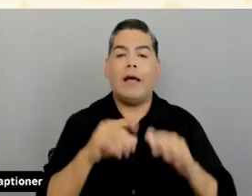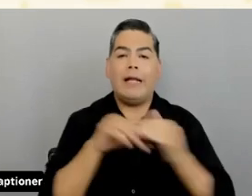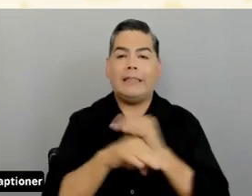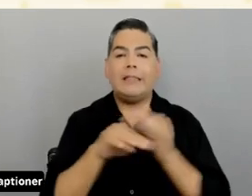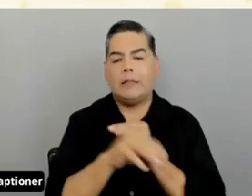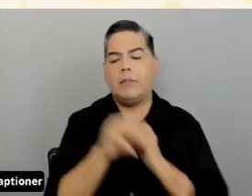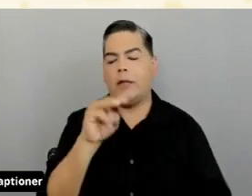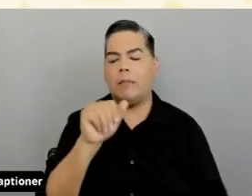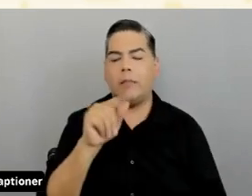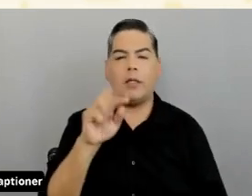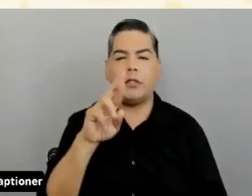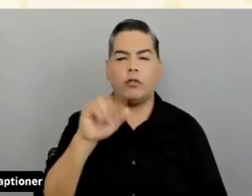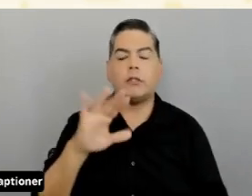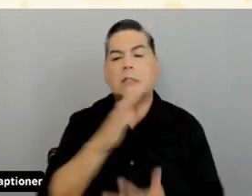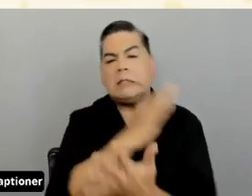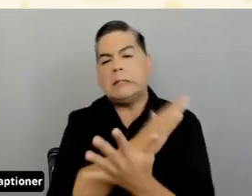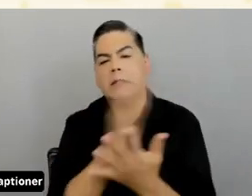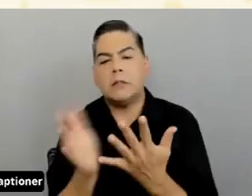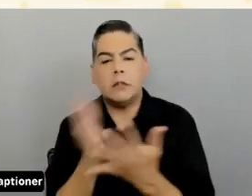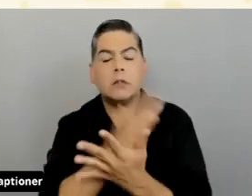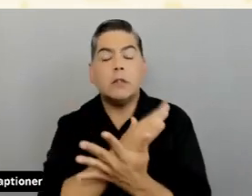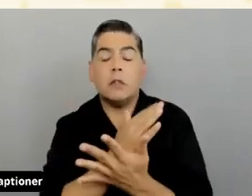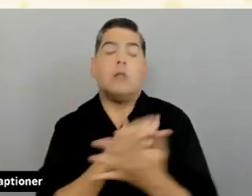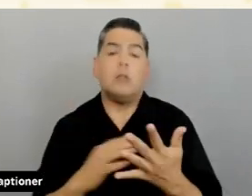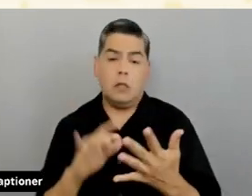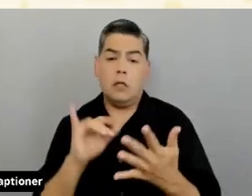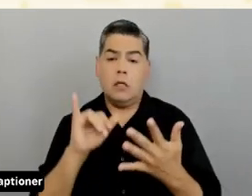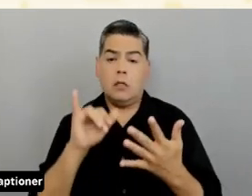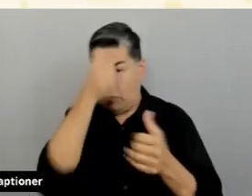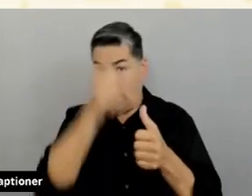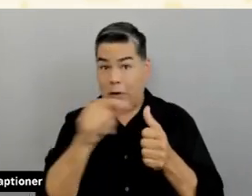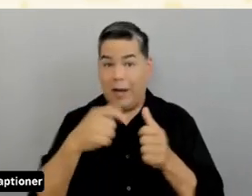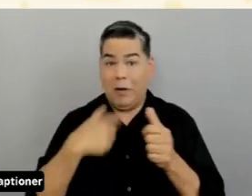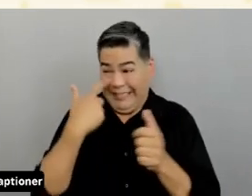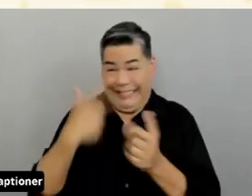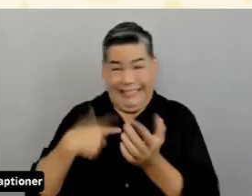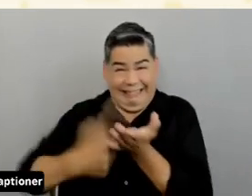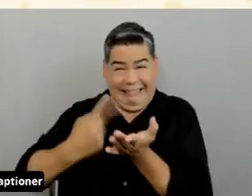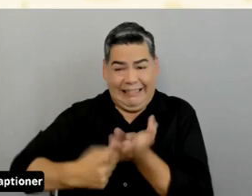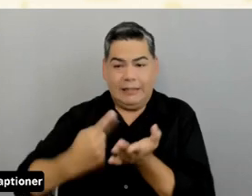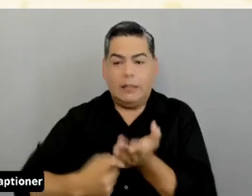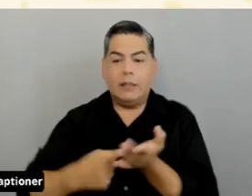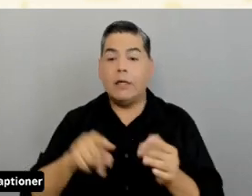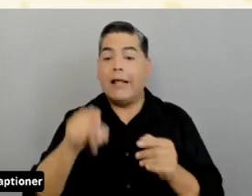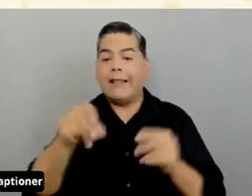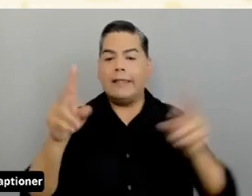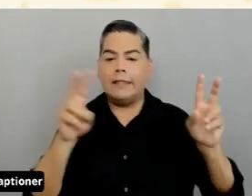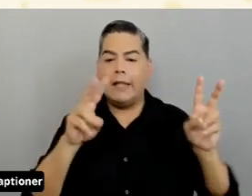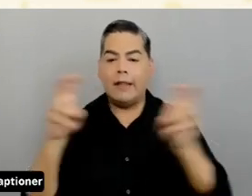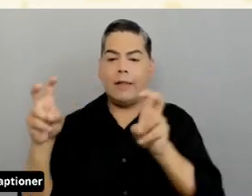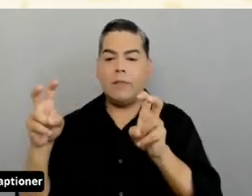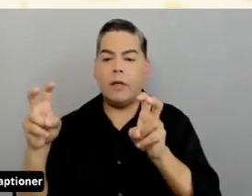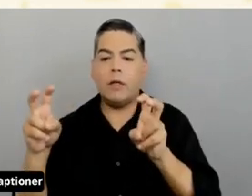Do you remember that I talked about this team that was able